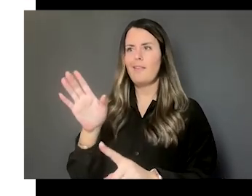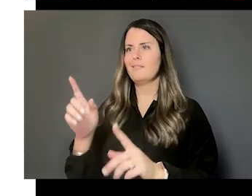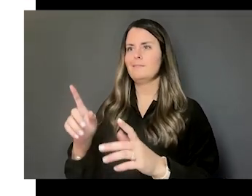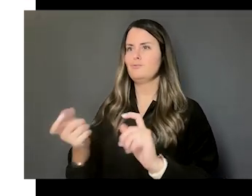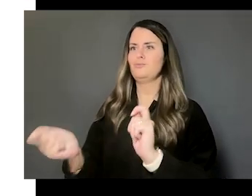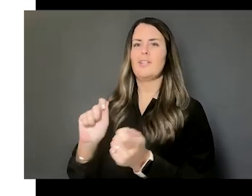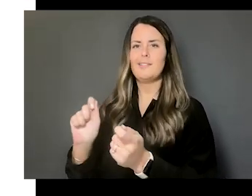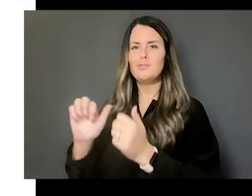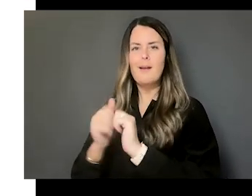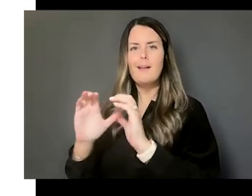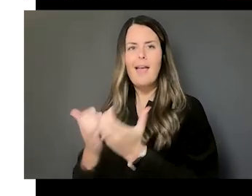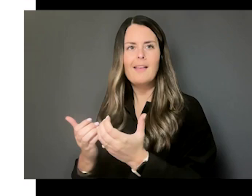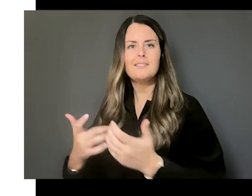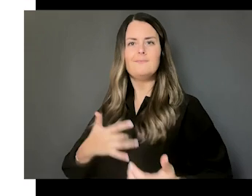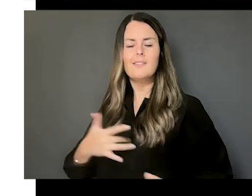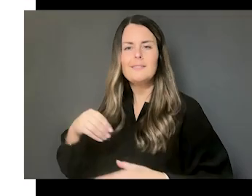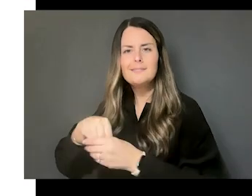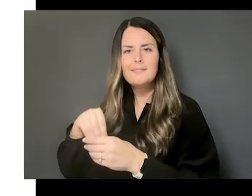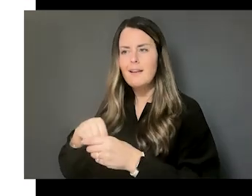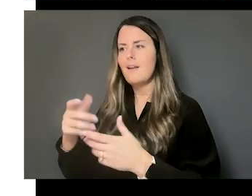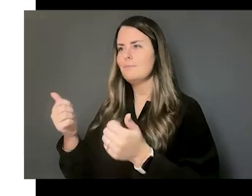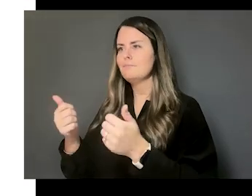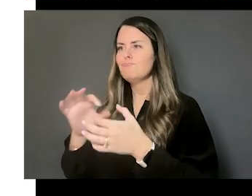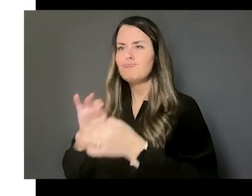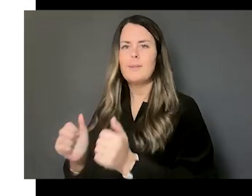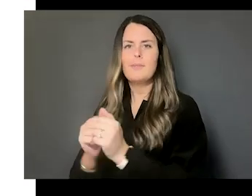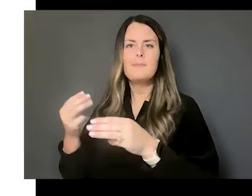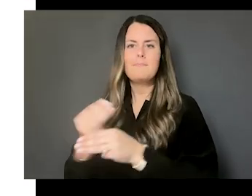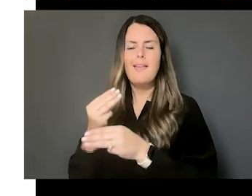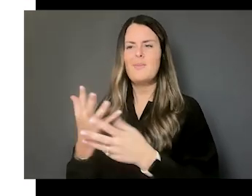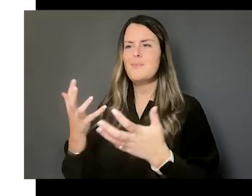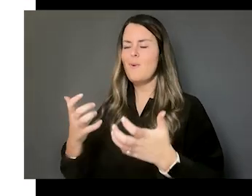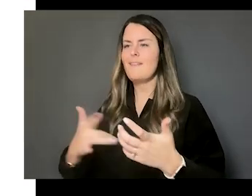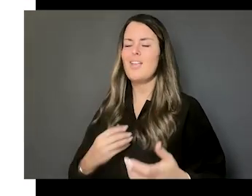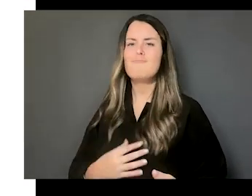We want students to have this passion of mathematics ignited within themselves.